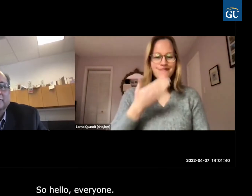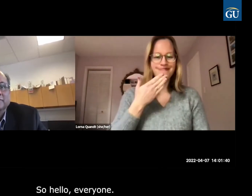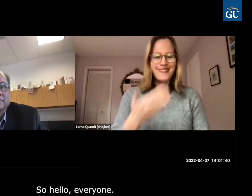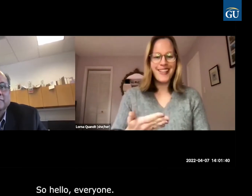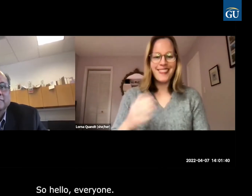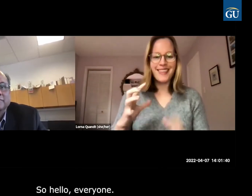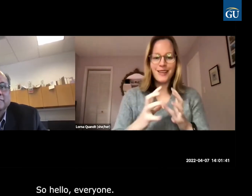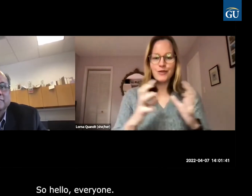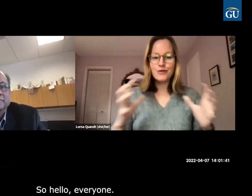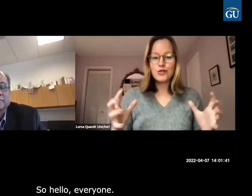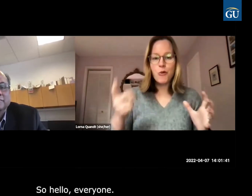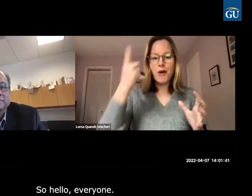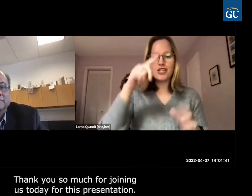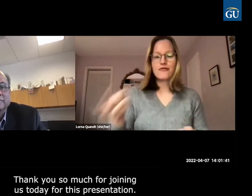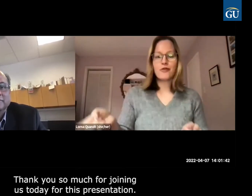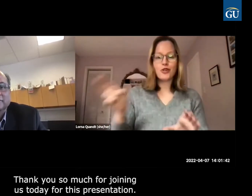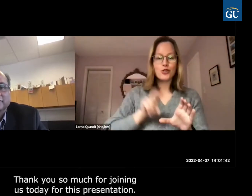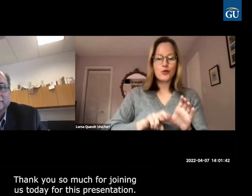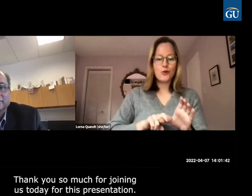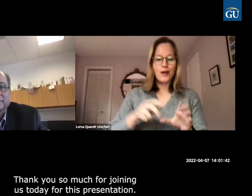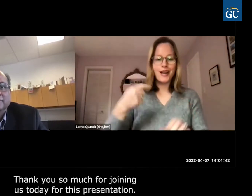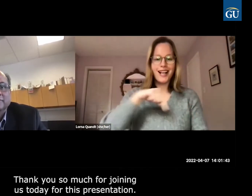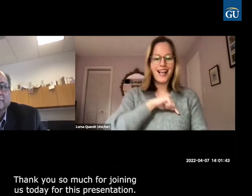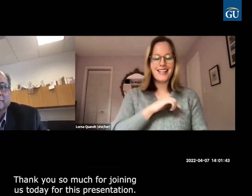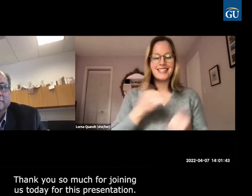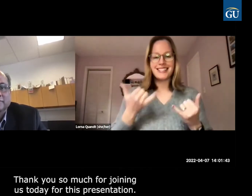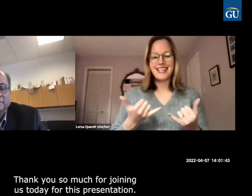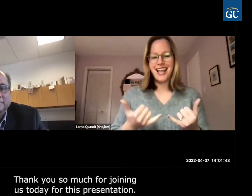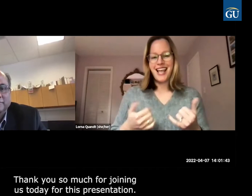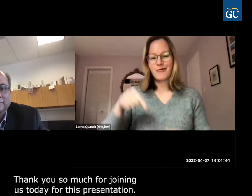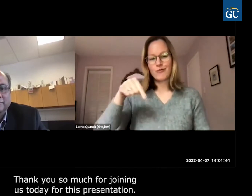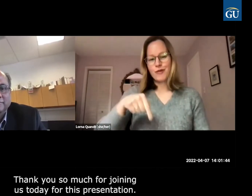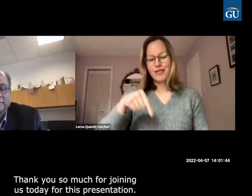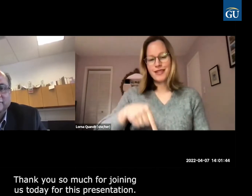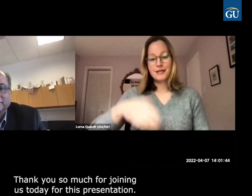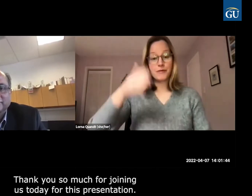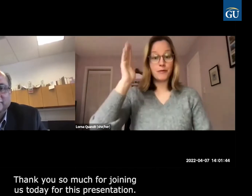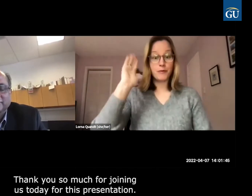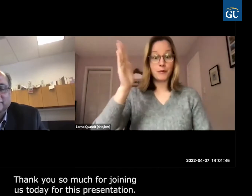so hello everyone thank you so much for